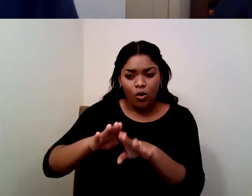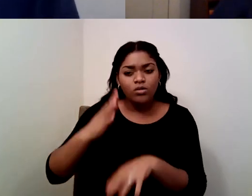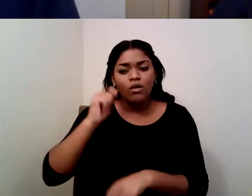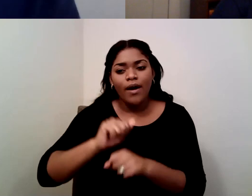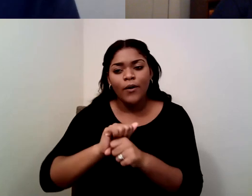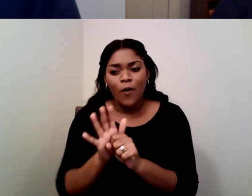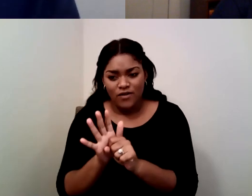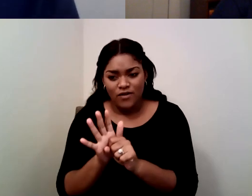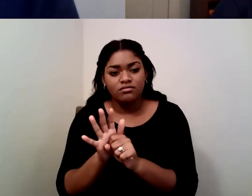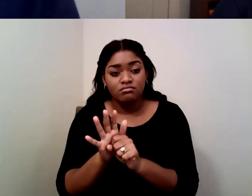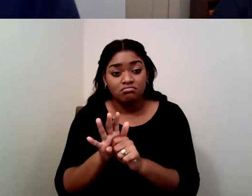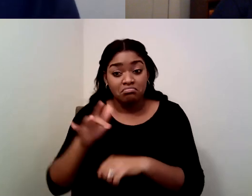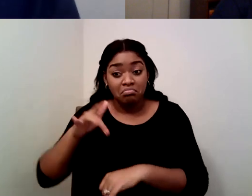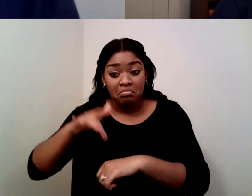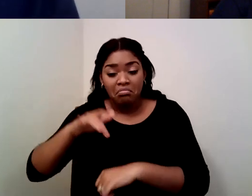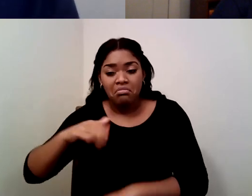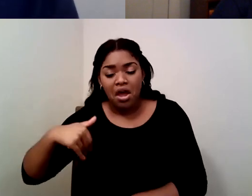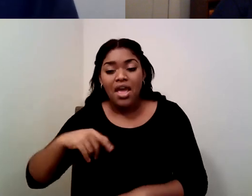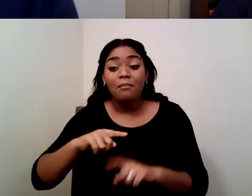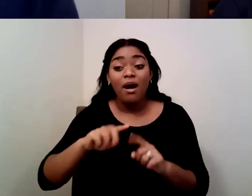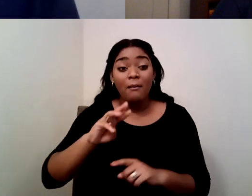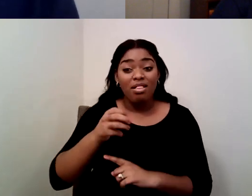Covid. I have not been to Milan, but I spent time